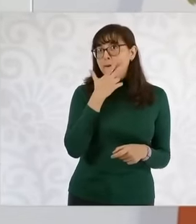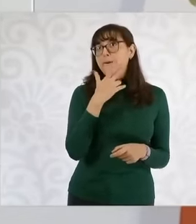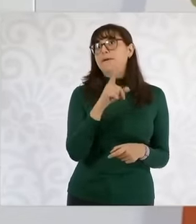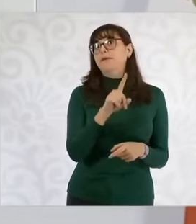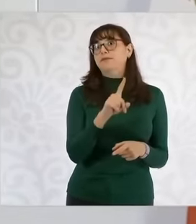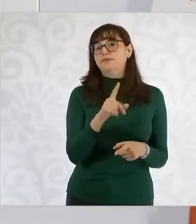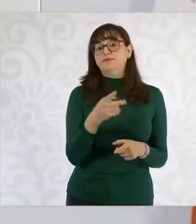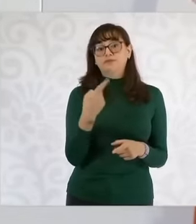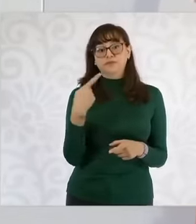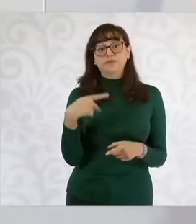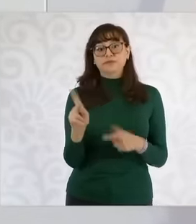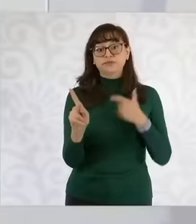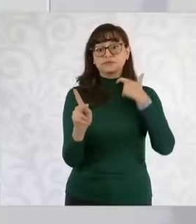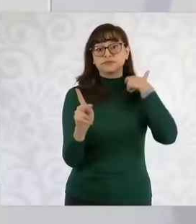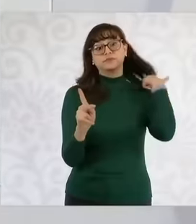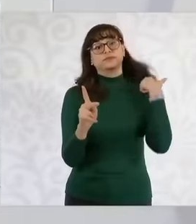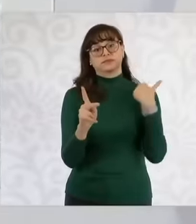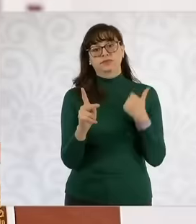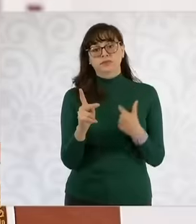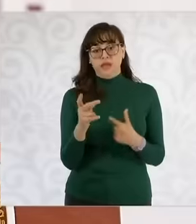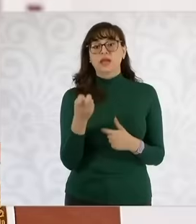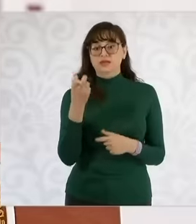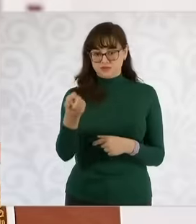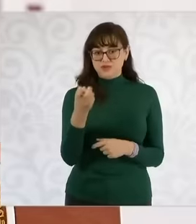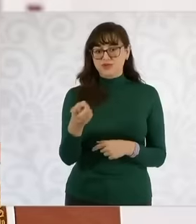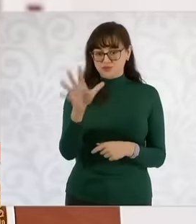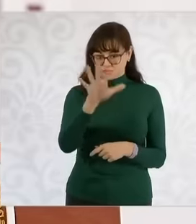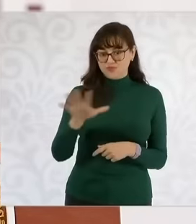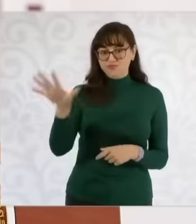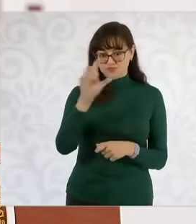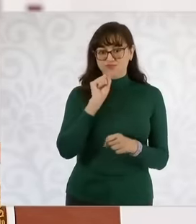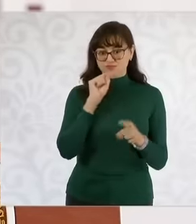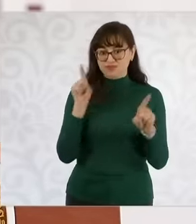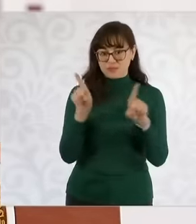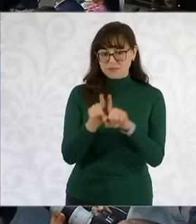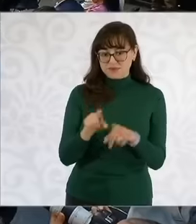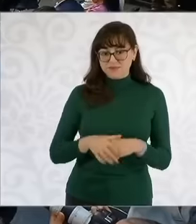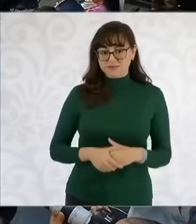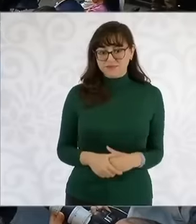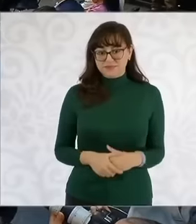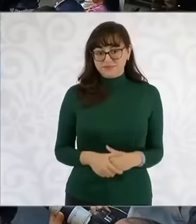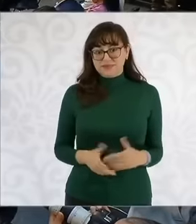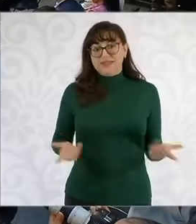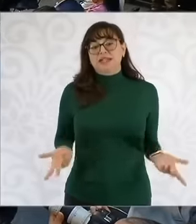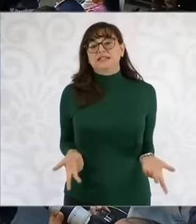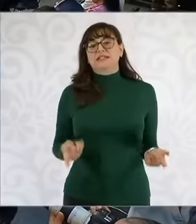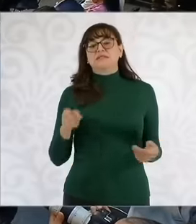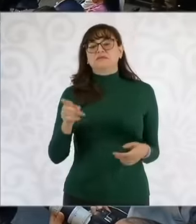but this we consider this for the following years the often forgotten Rinconcito of the south